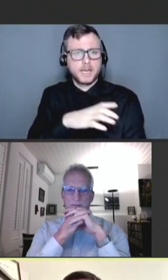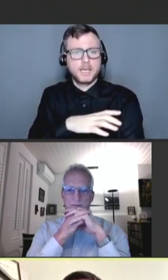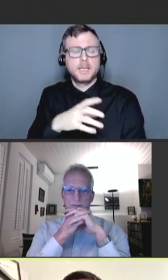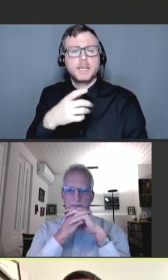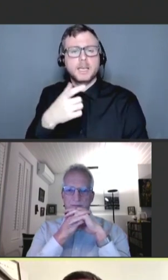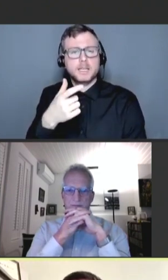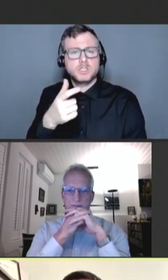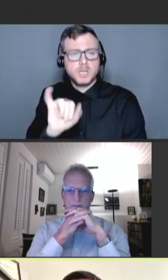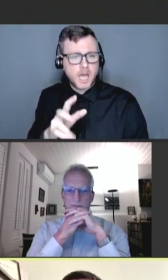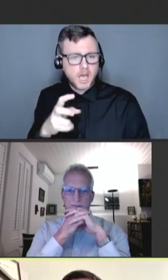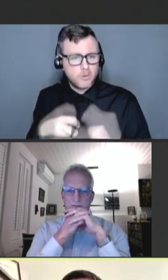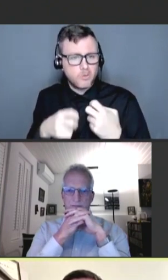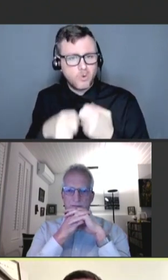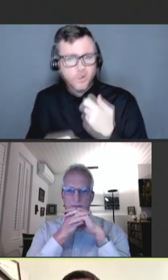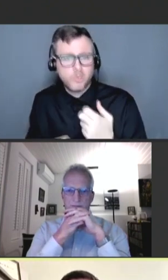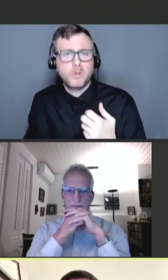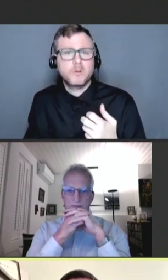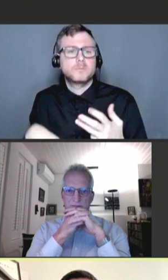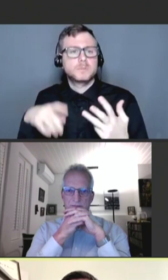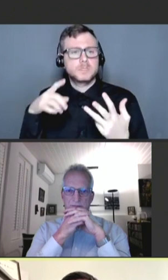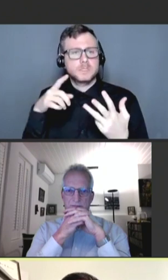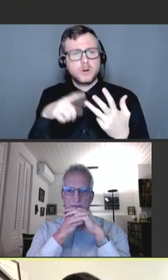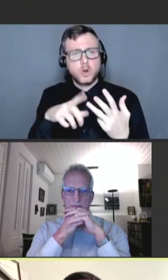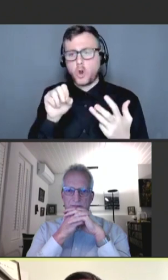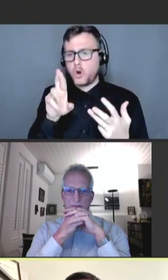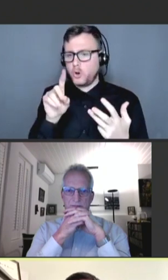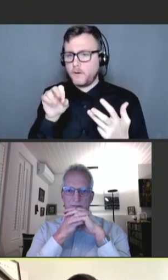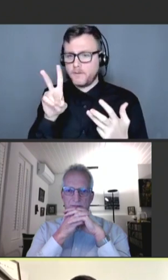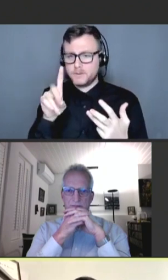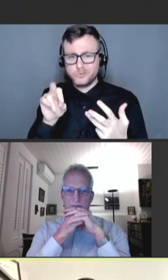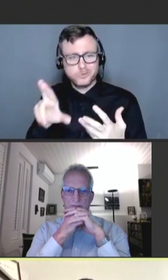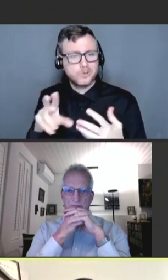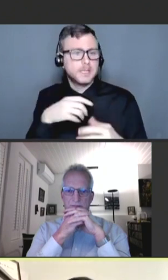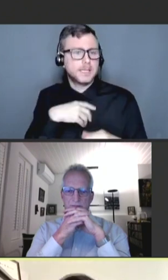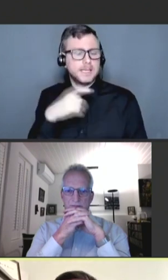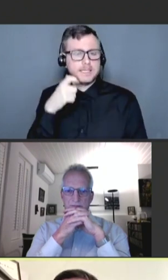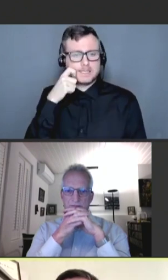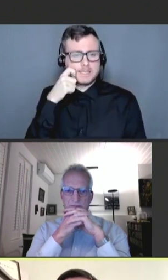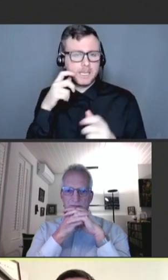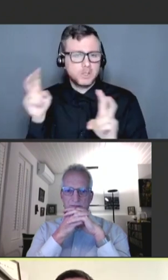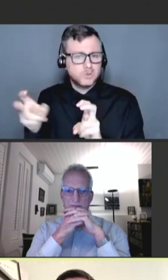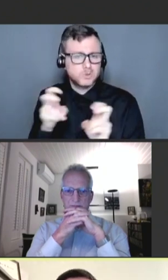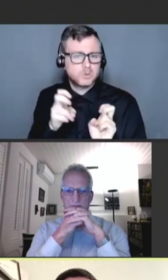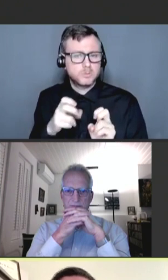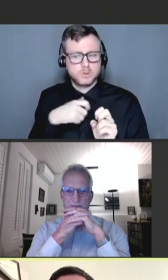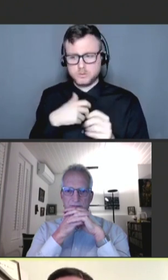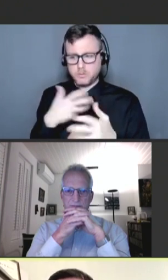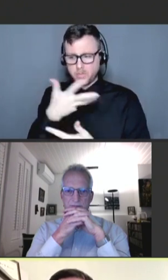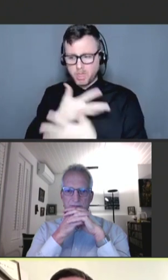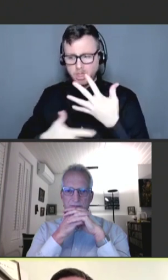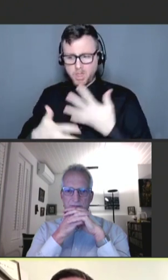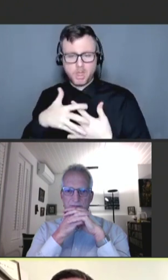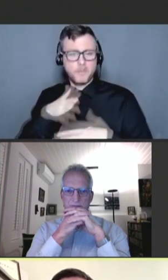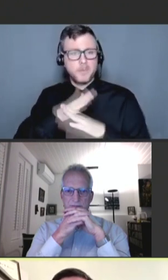gastrointestinal conditions, skin disorders, a lot of coagulation problems in the form of DVT and PE,